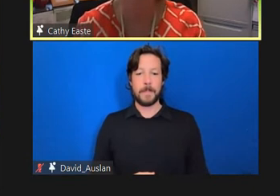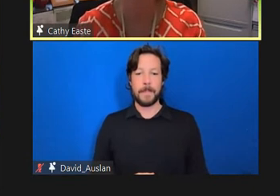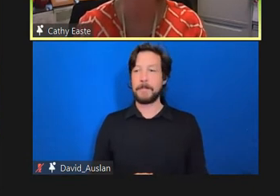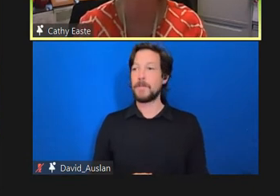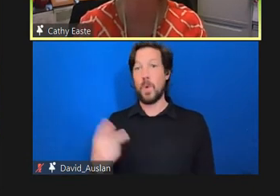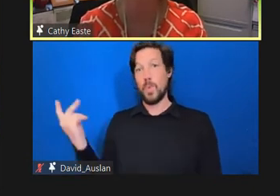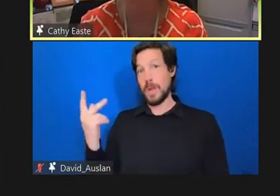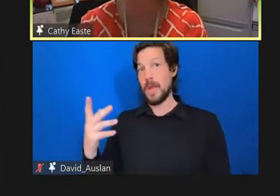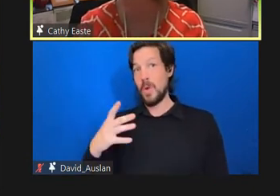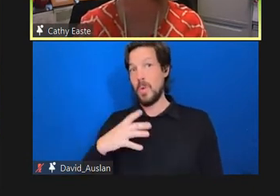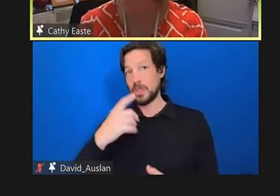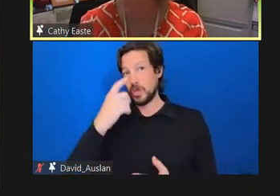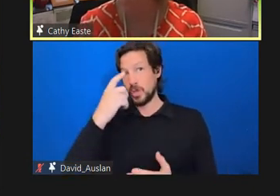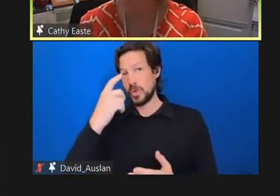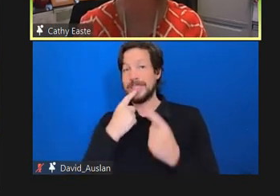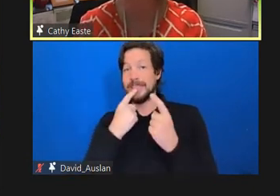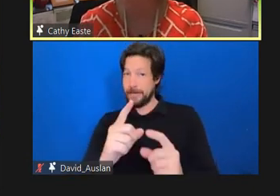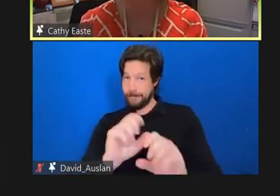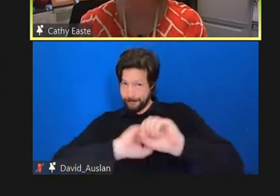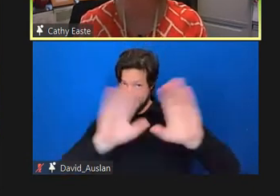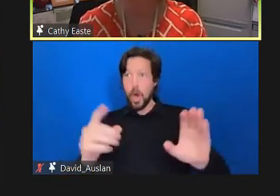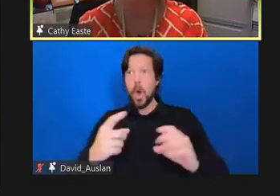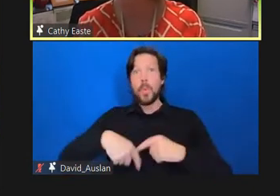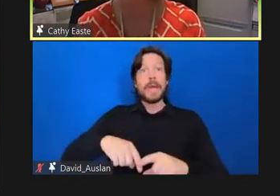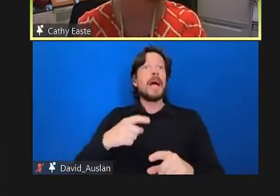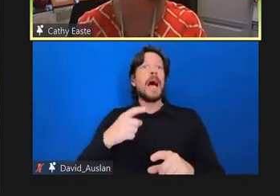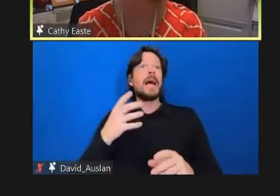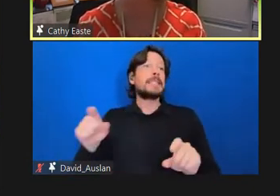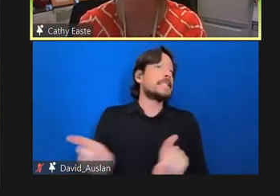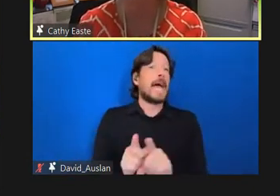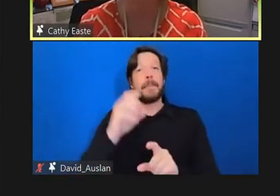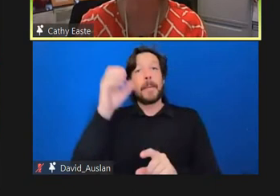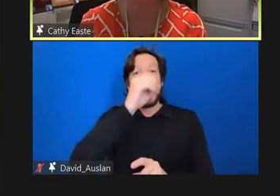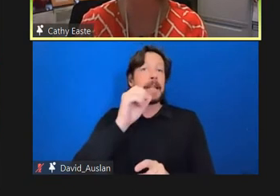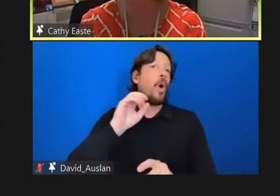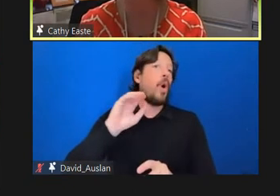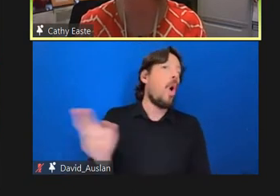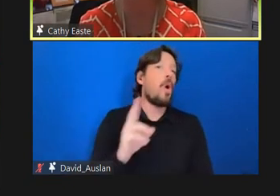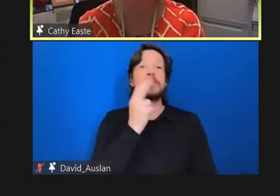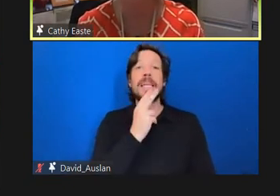that we cannot speak for all deaf persons or all deaf students. Everybody's experiences and